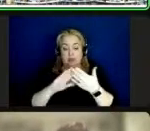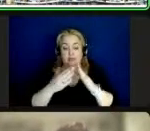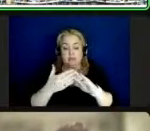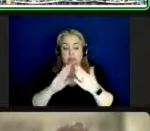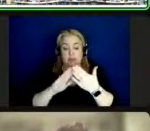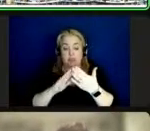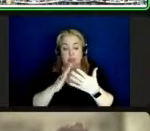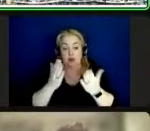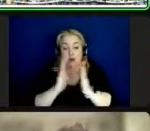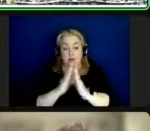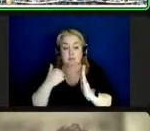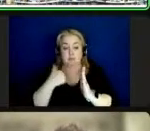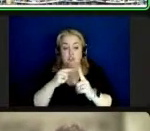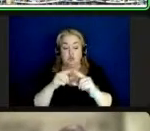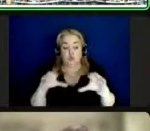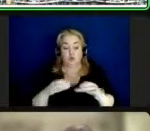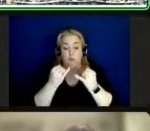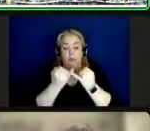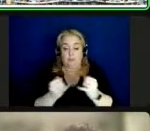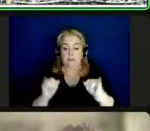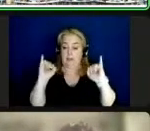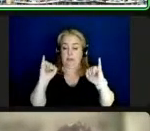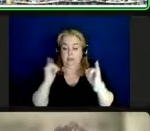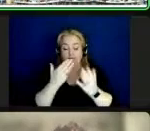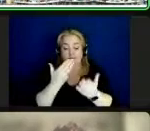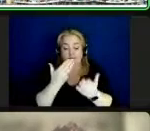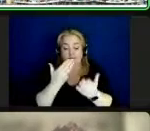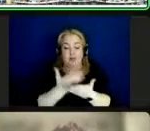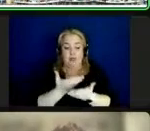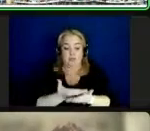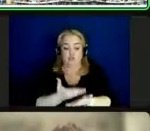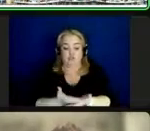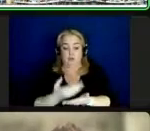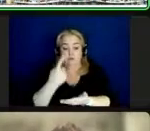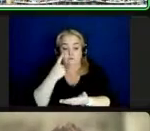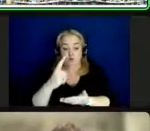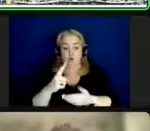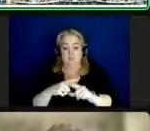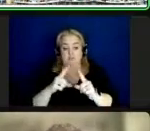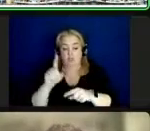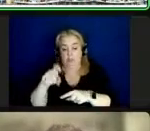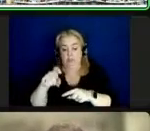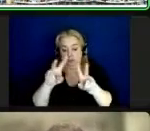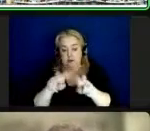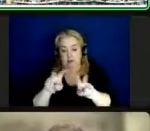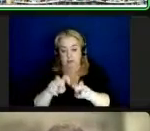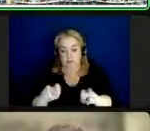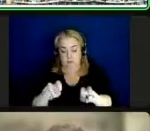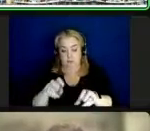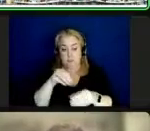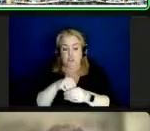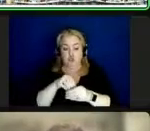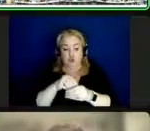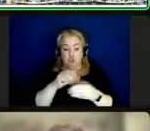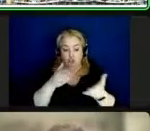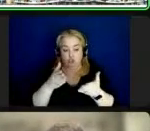FROM SADDAM ADAM. SO AS WE TALKED ABOUT LAST